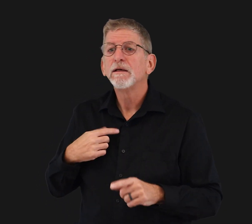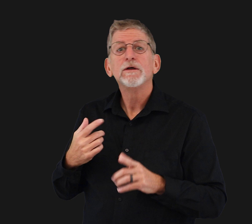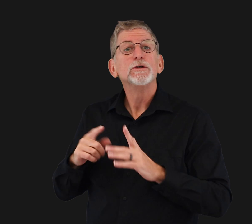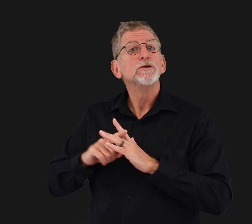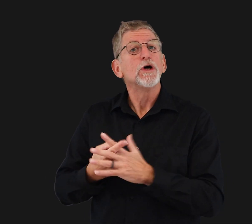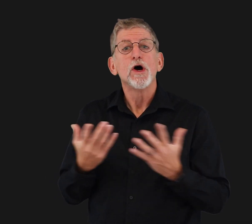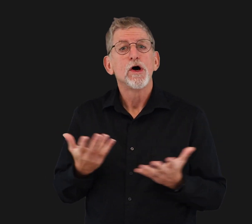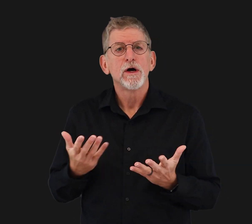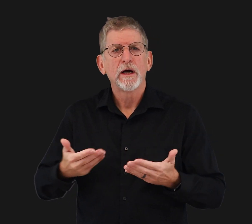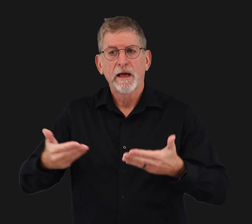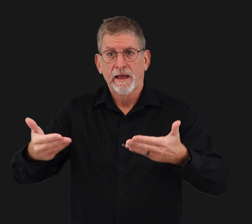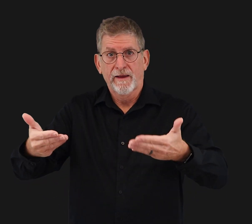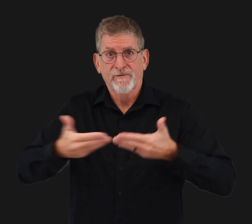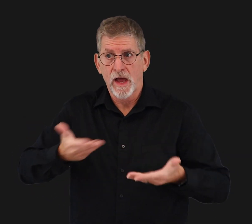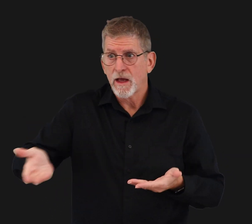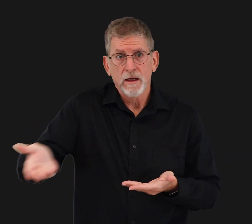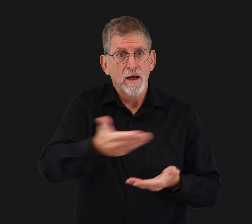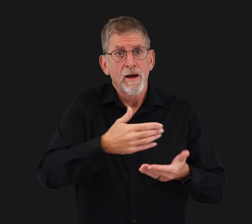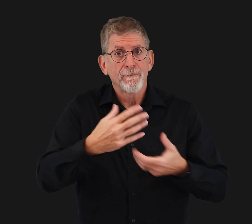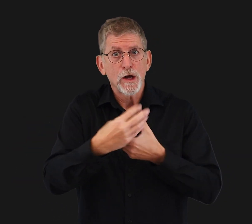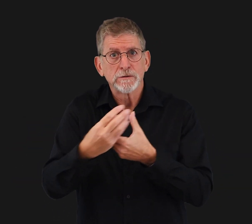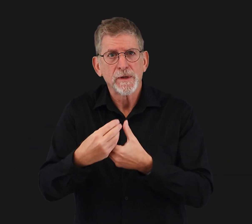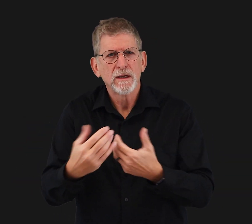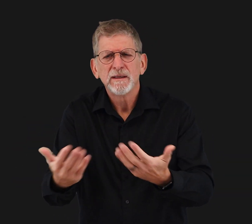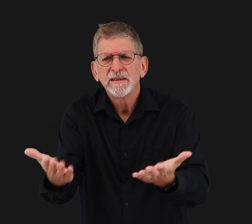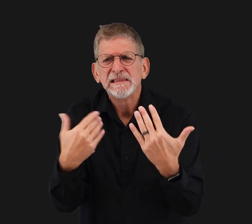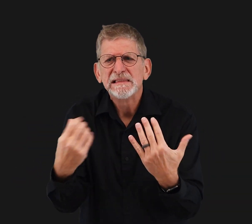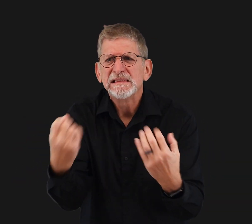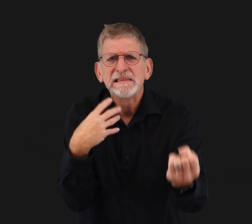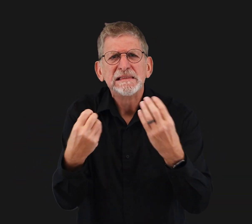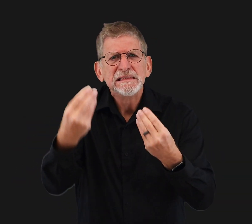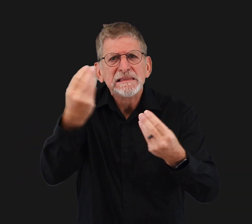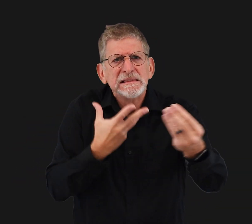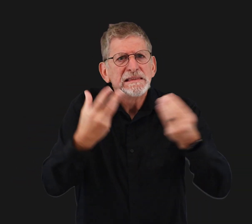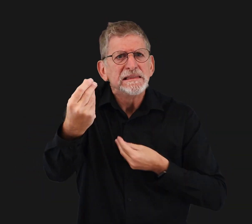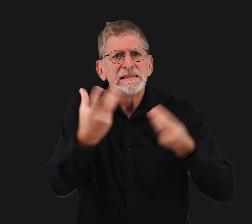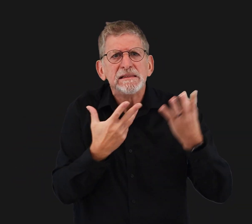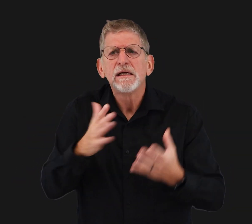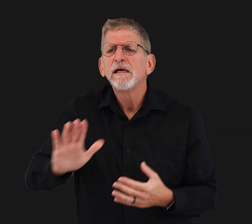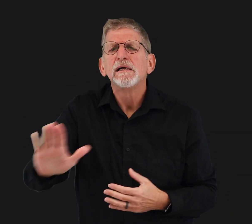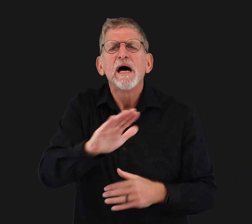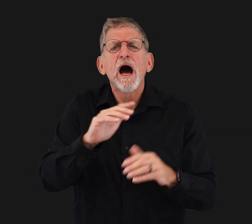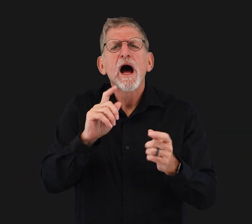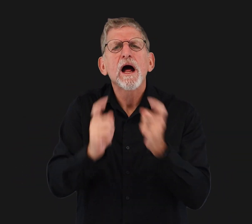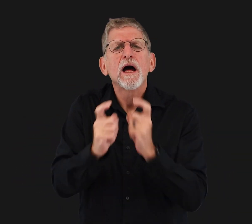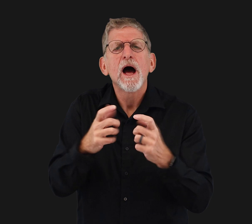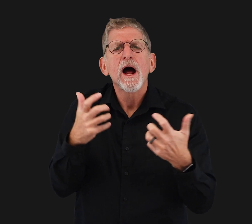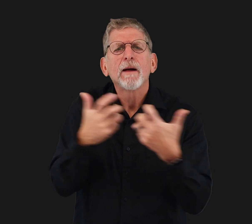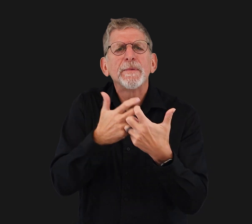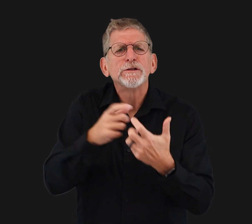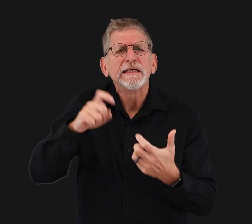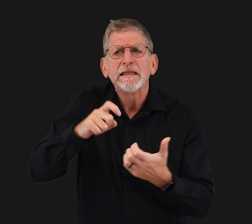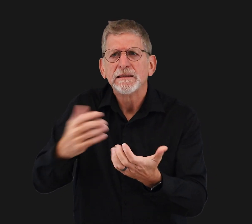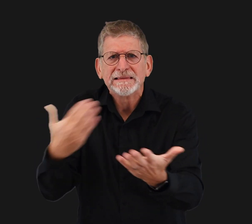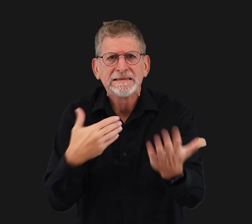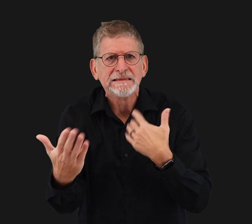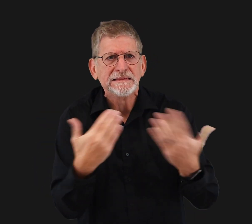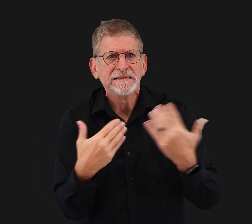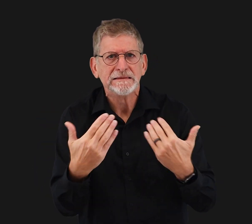We began by inviting participants to let us know about their accommodation needs.